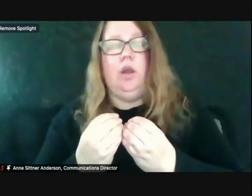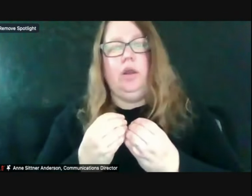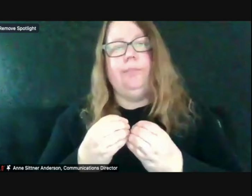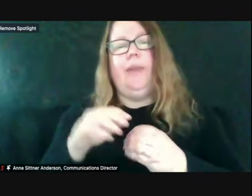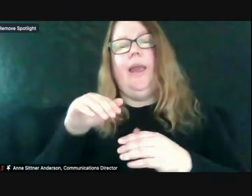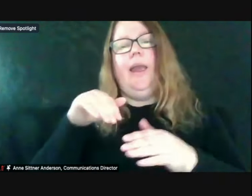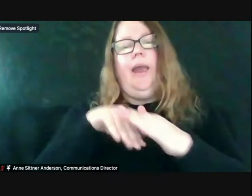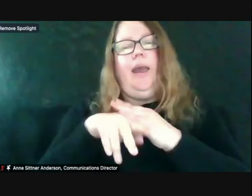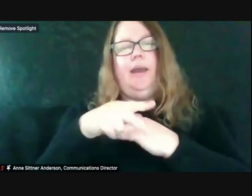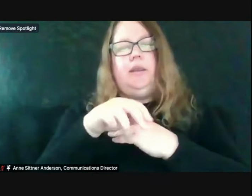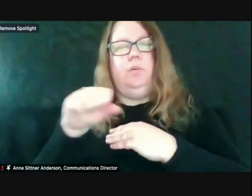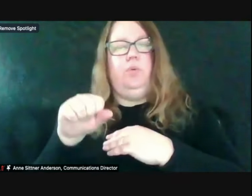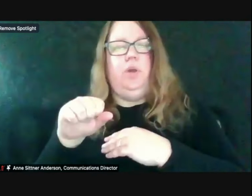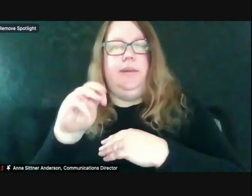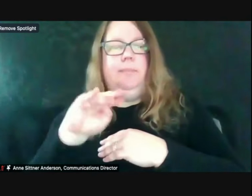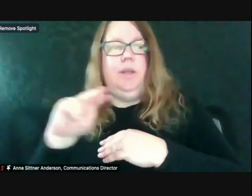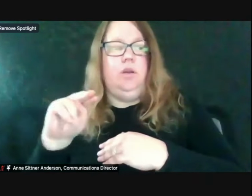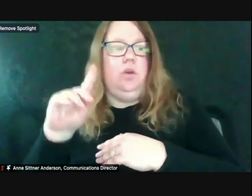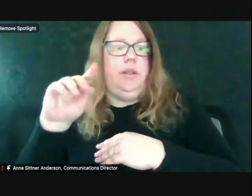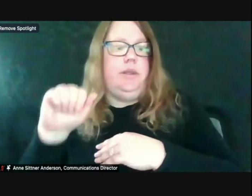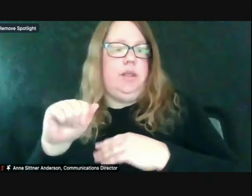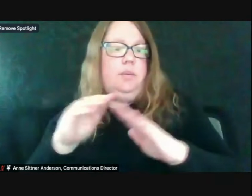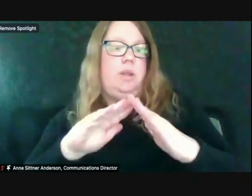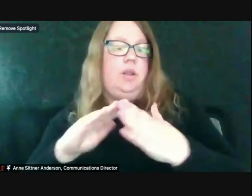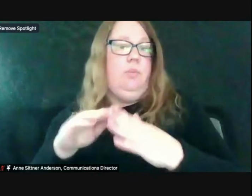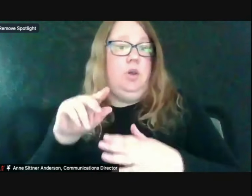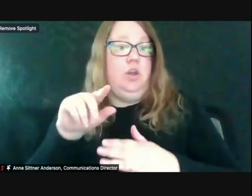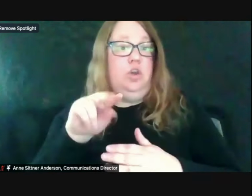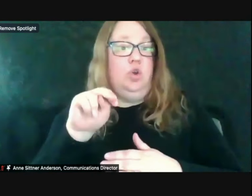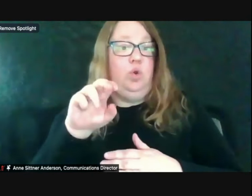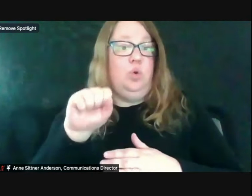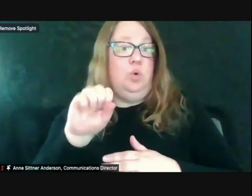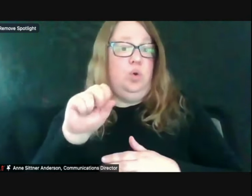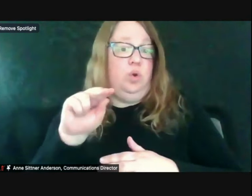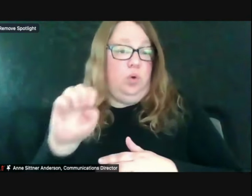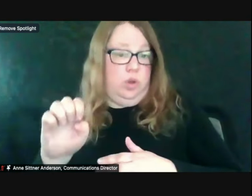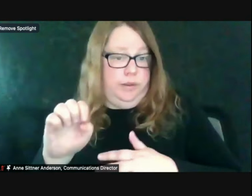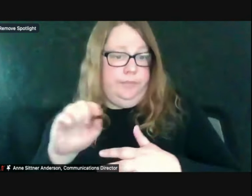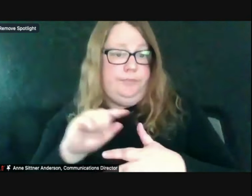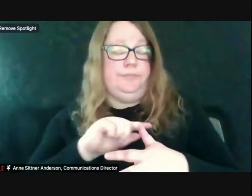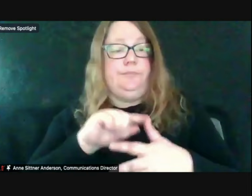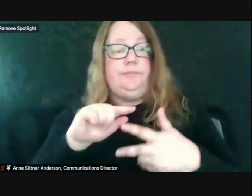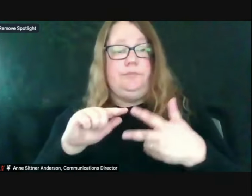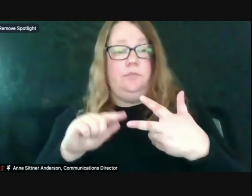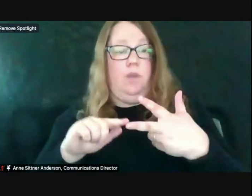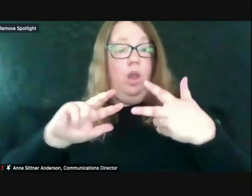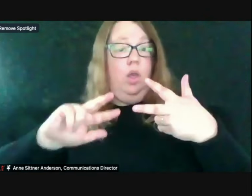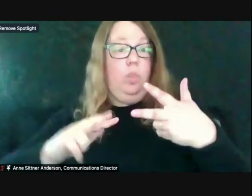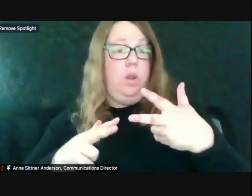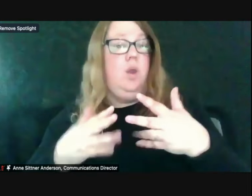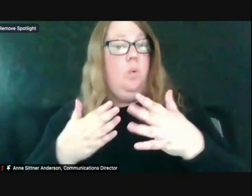Access Press is Minnesota's Disability Community's news source.